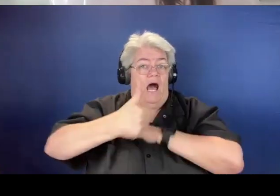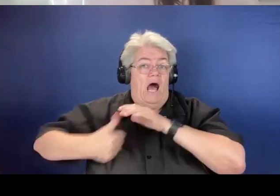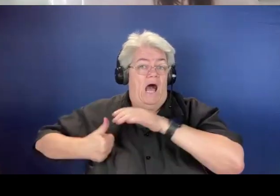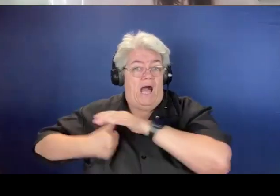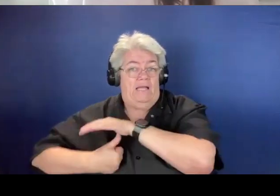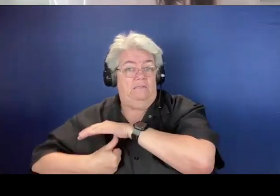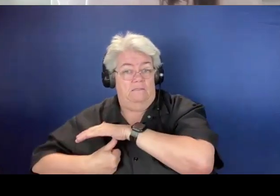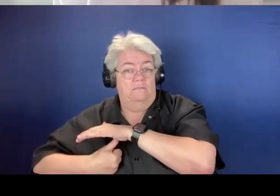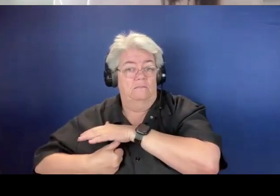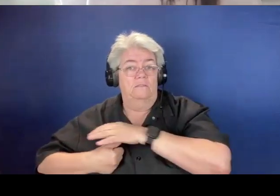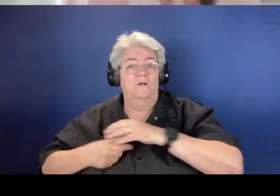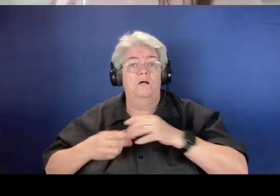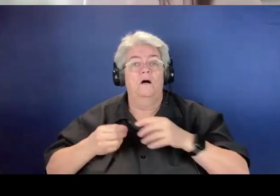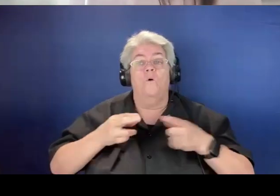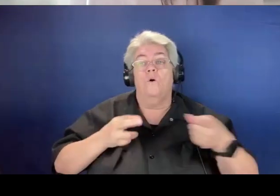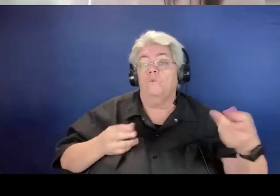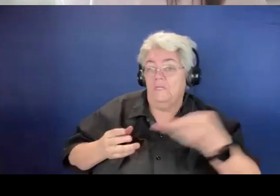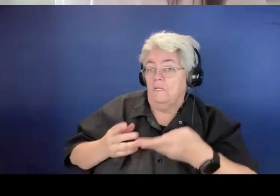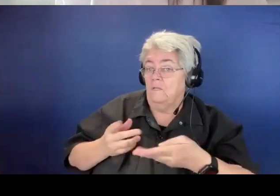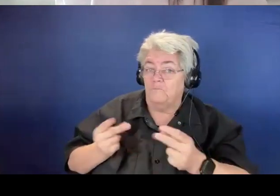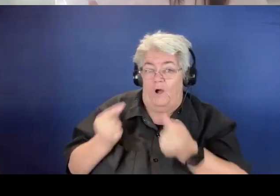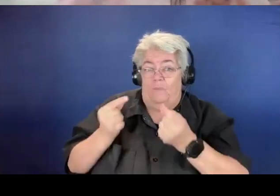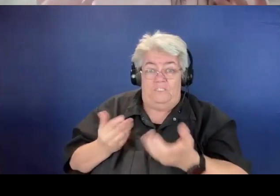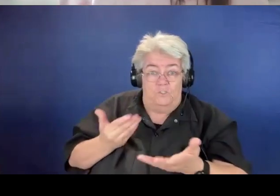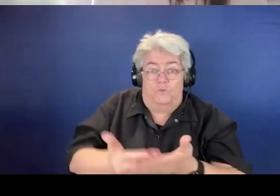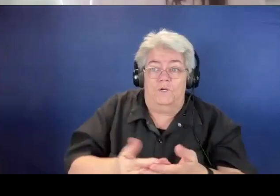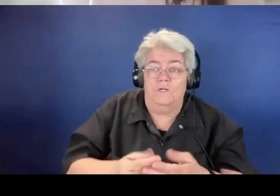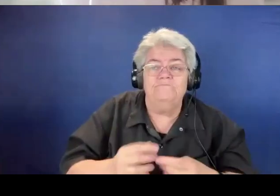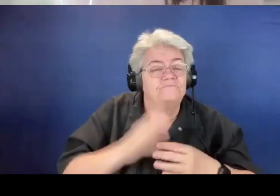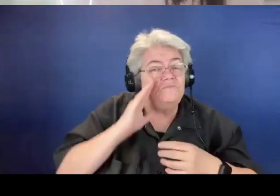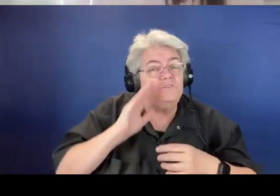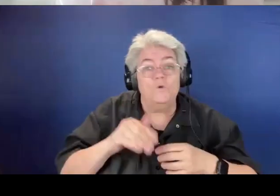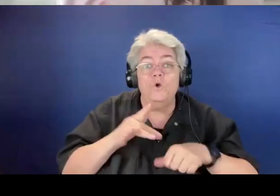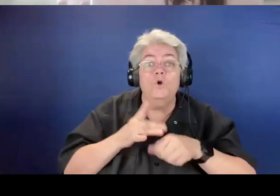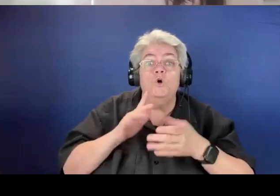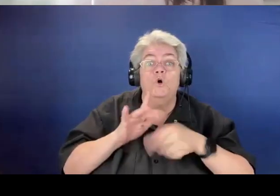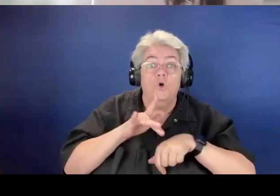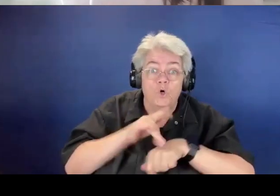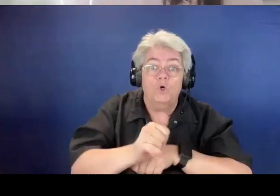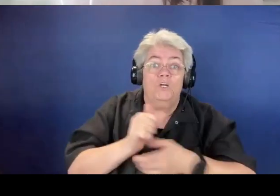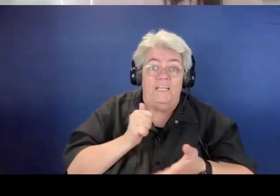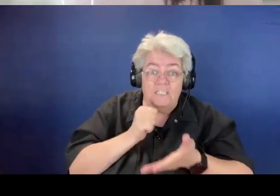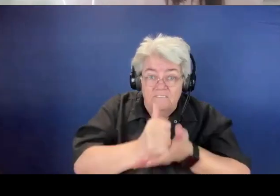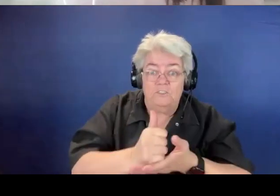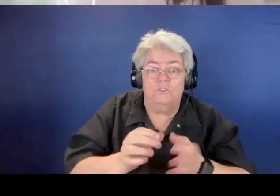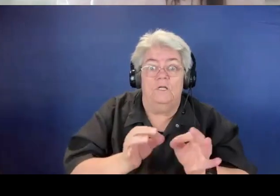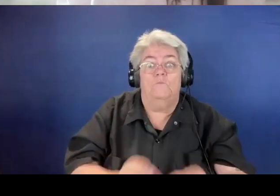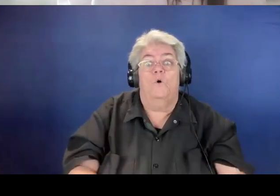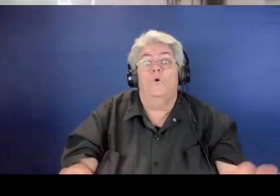recommendation, and this is a big one, especially when we know that early intervention can make such a significant difference.